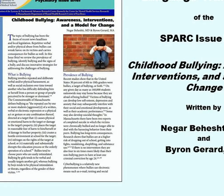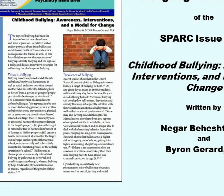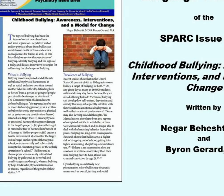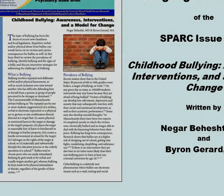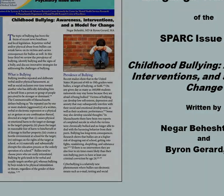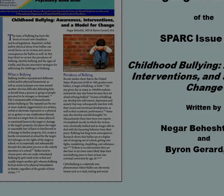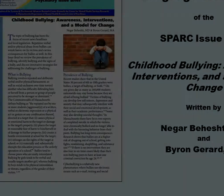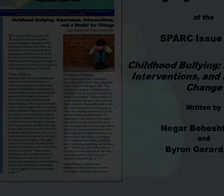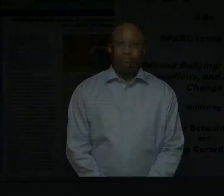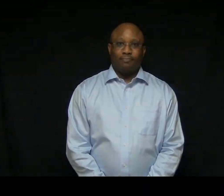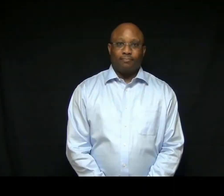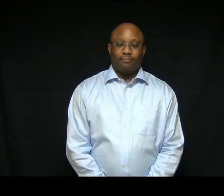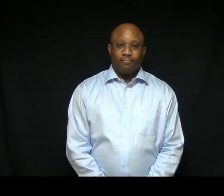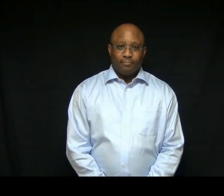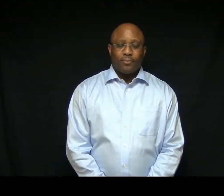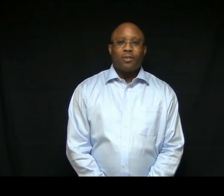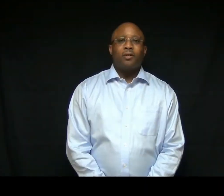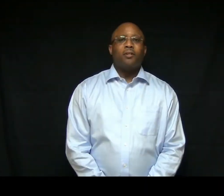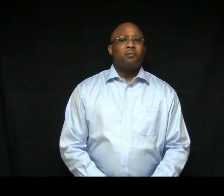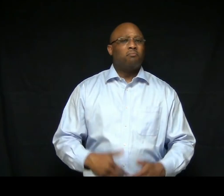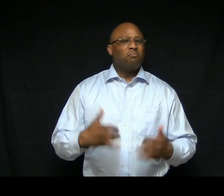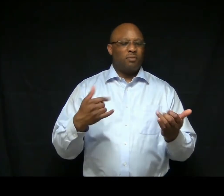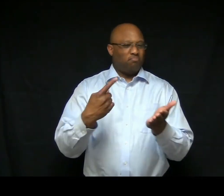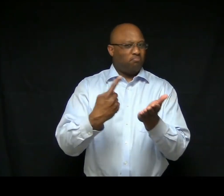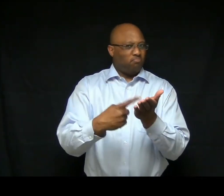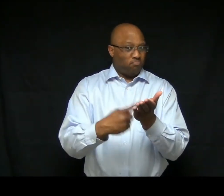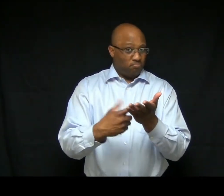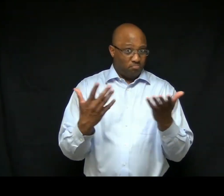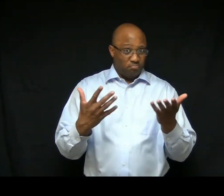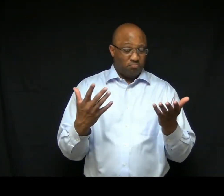Today, we will be discussing